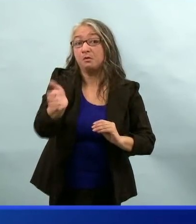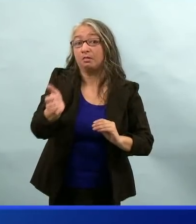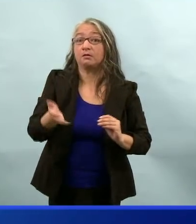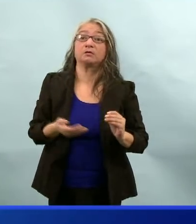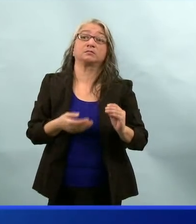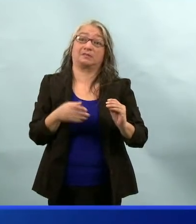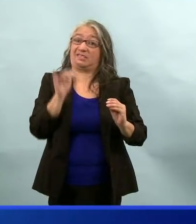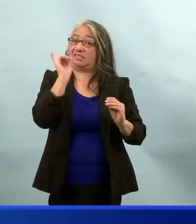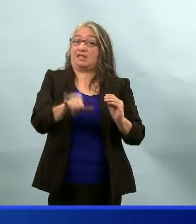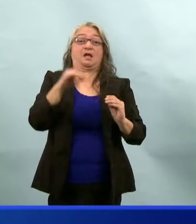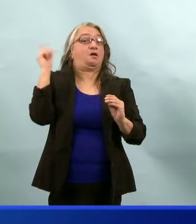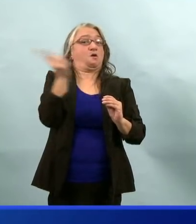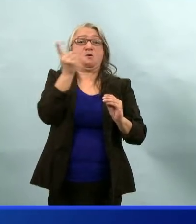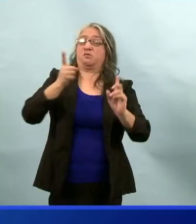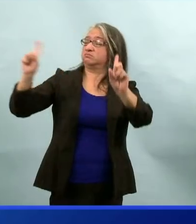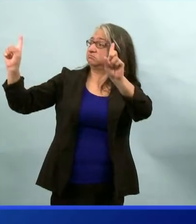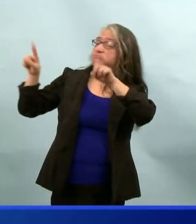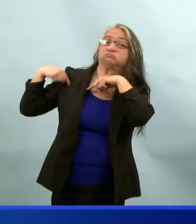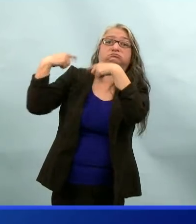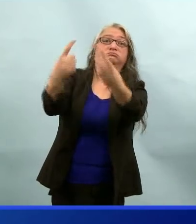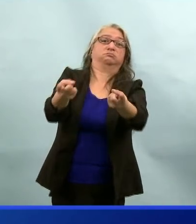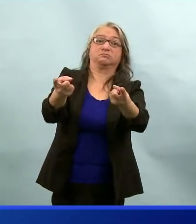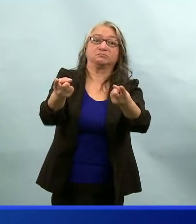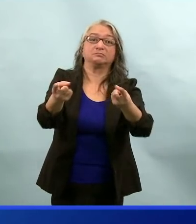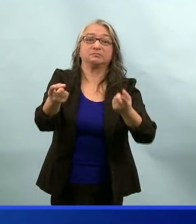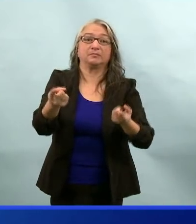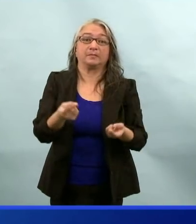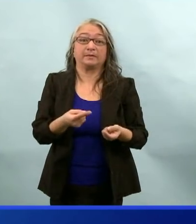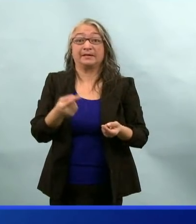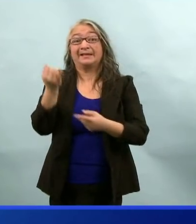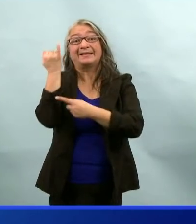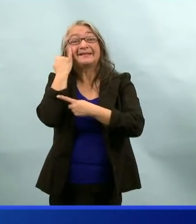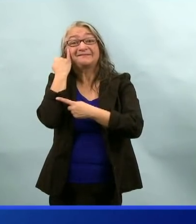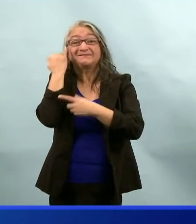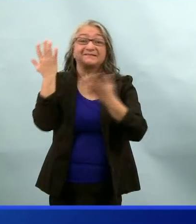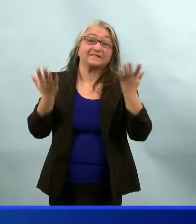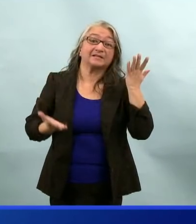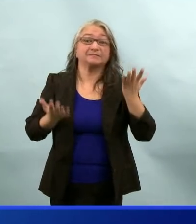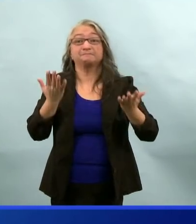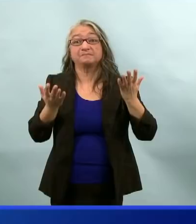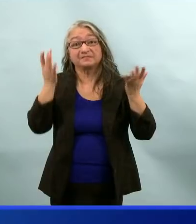the evidence that's available and if and when future recommendations uh arise i mean we will